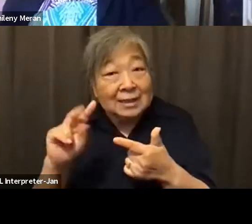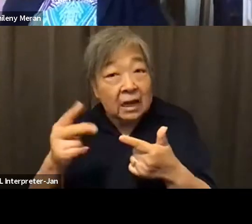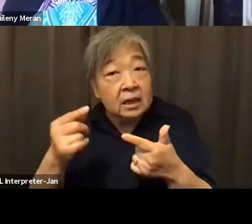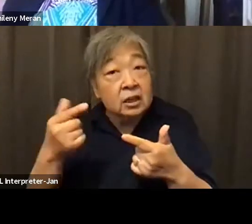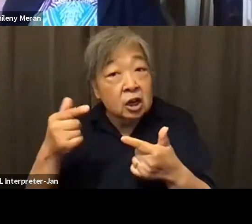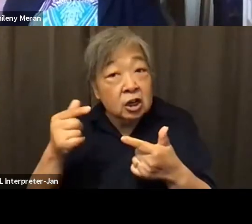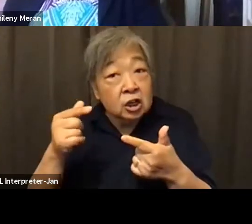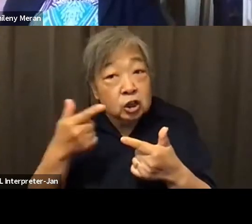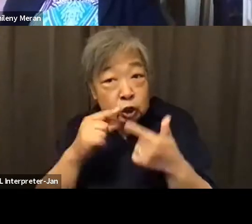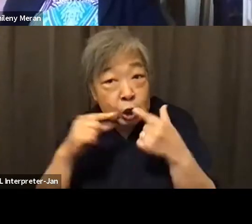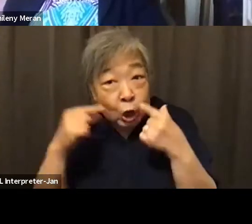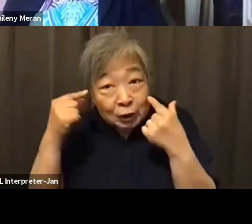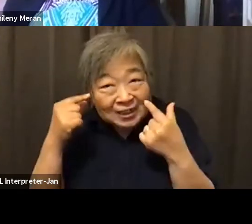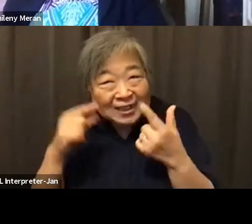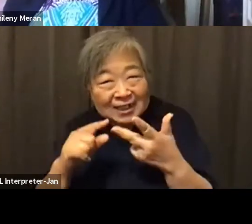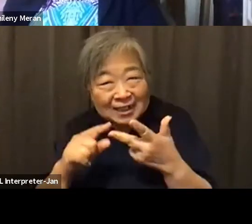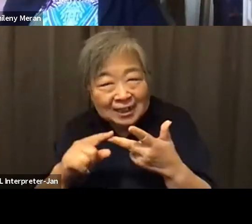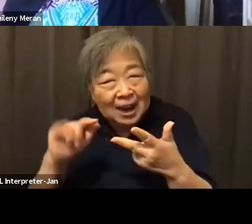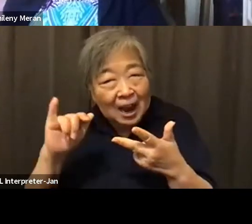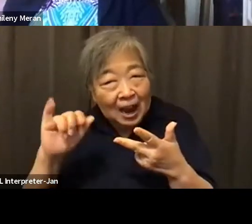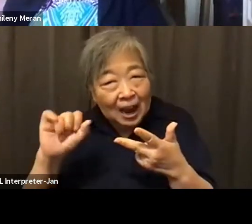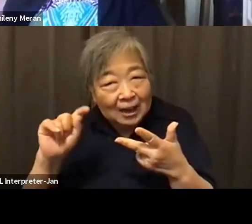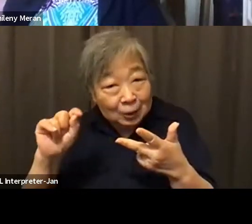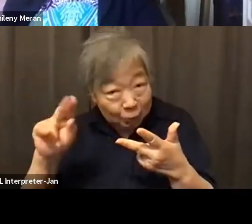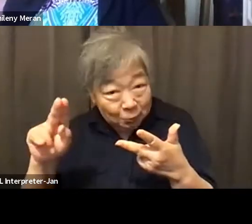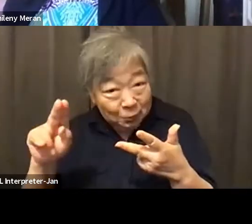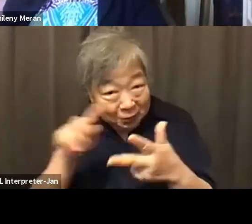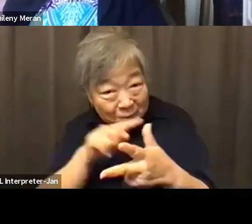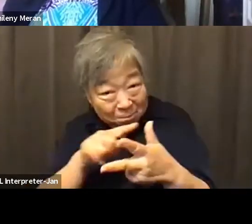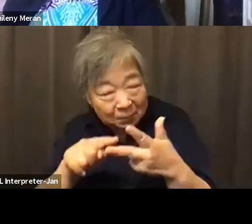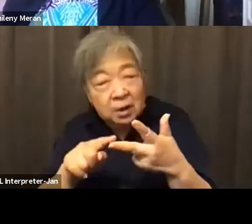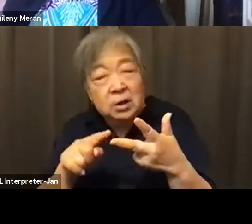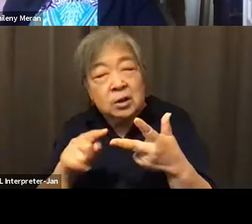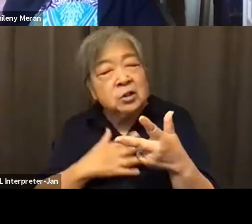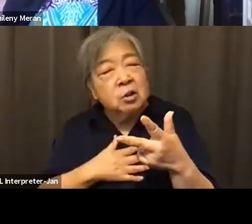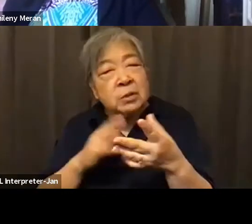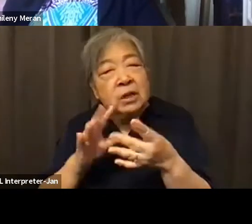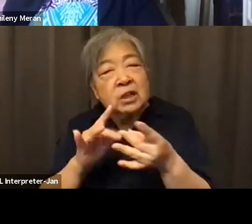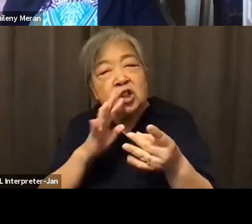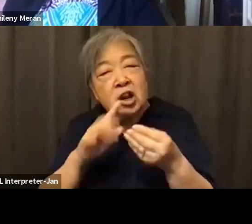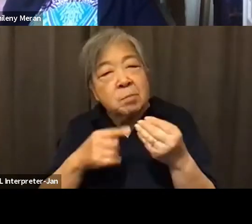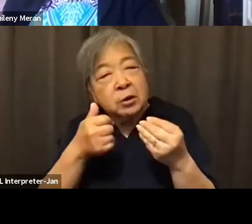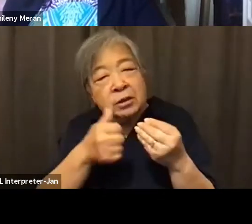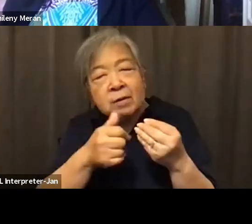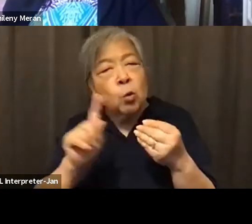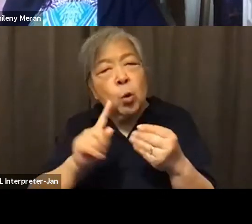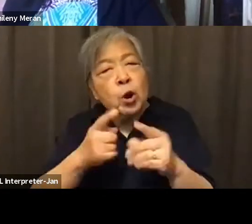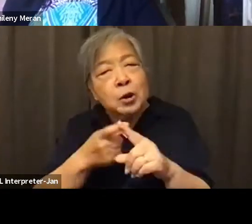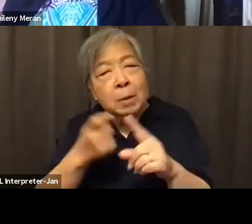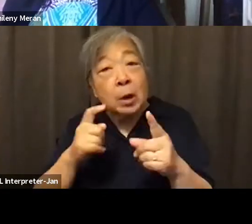you just tell us a little bit about yourself including where you're joining us from today,